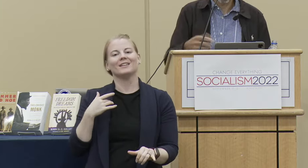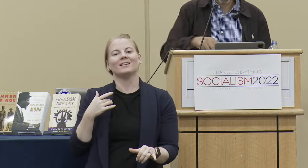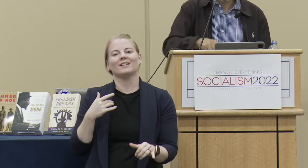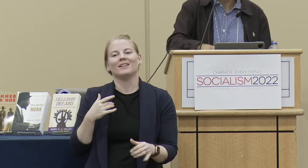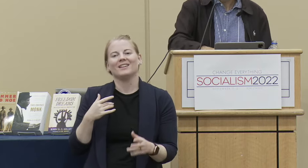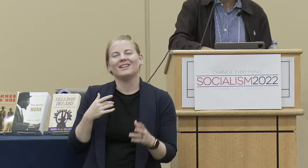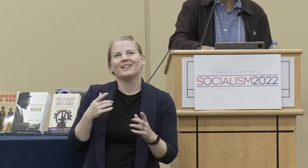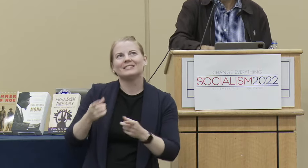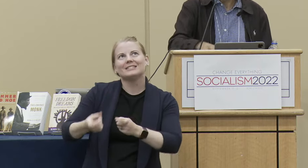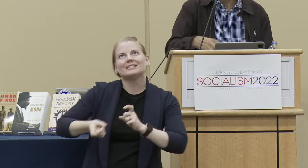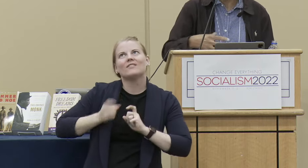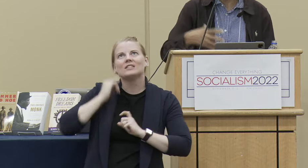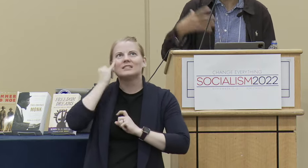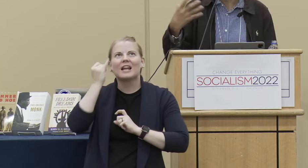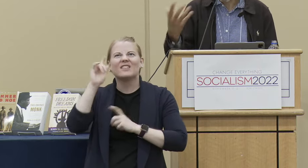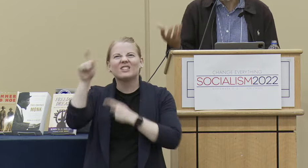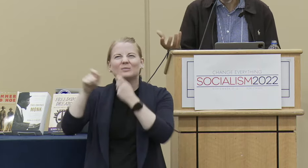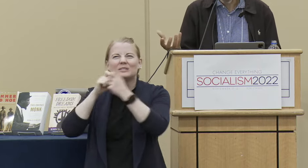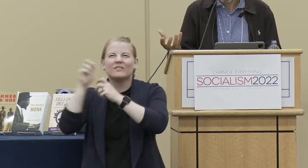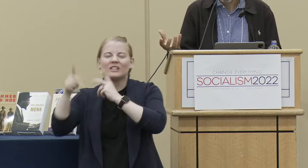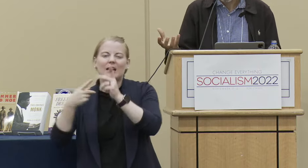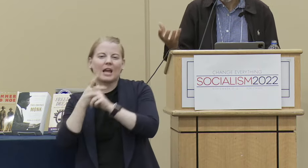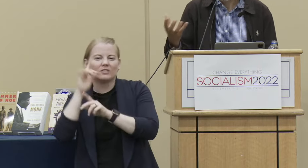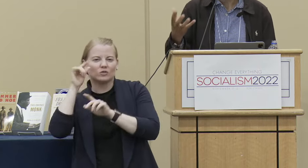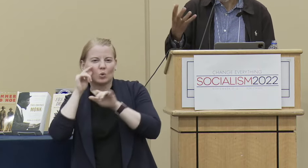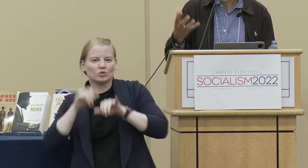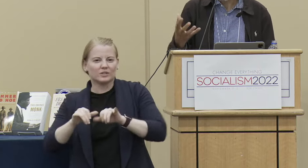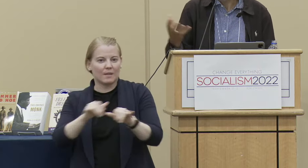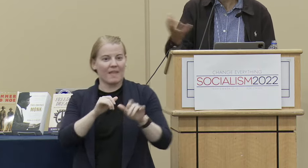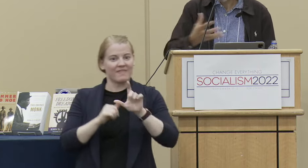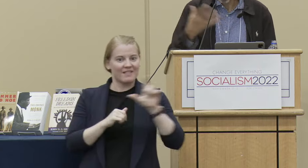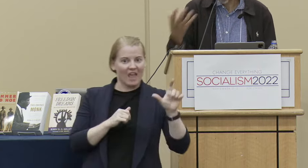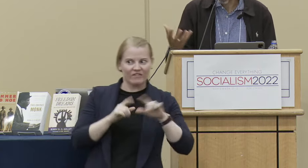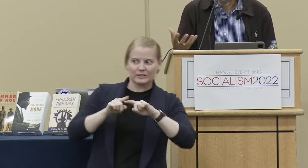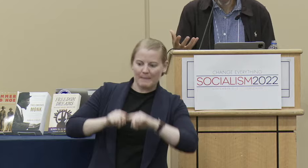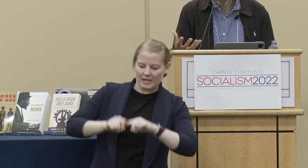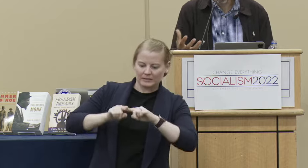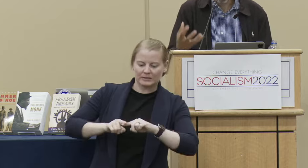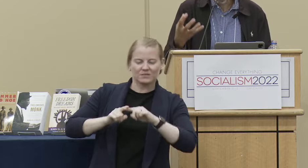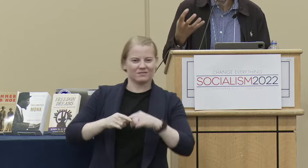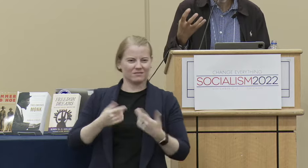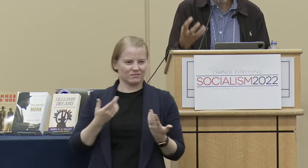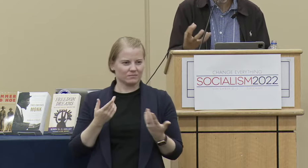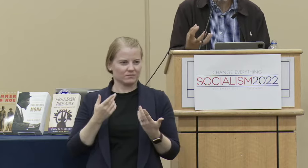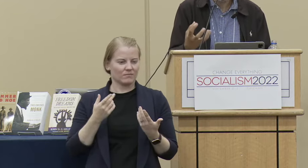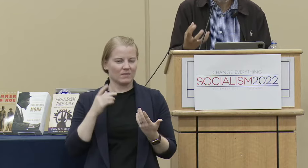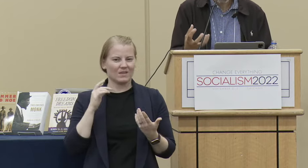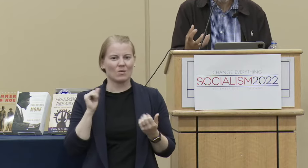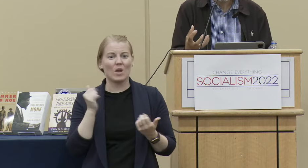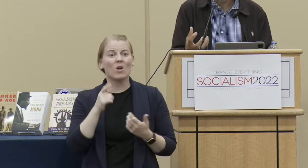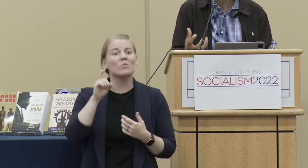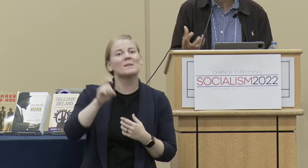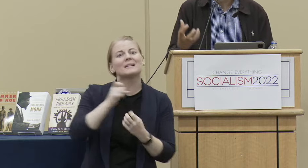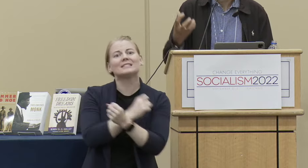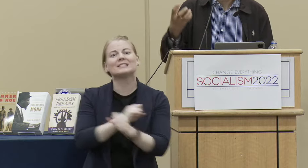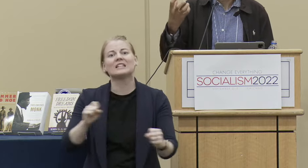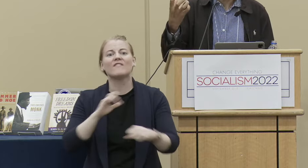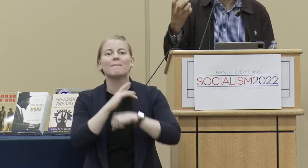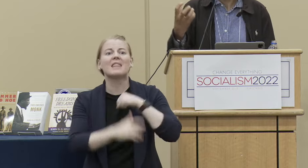Because what it does, it restores a particular kind of universalism, right, that the left has relied upon. And that